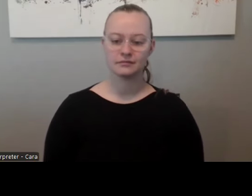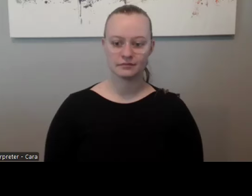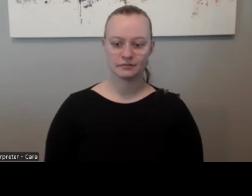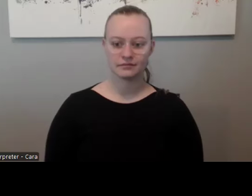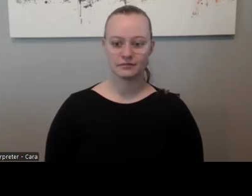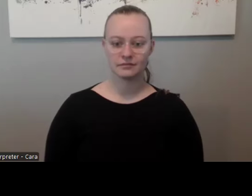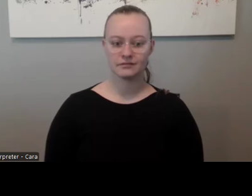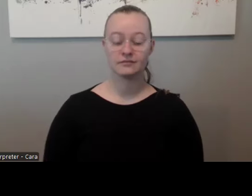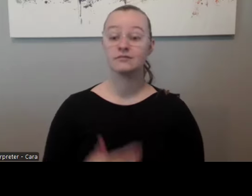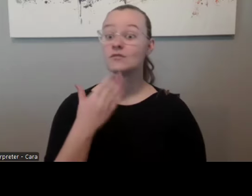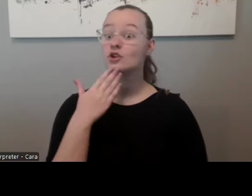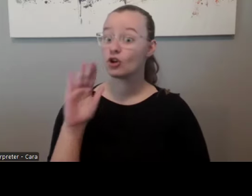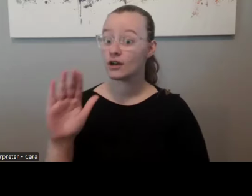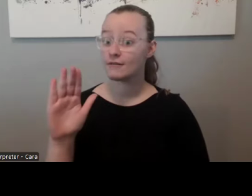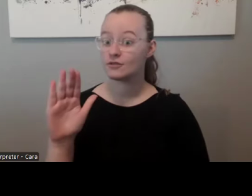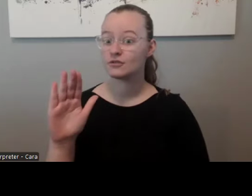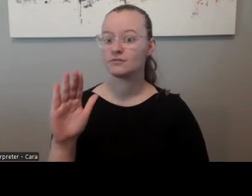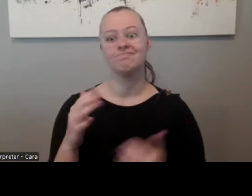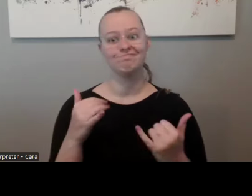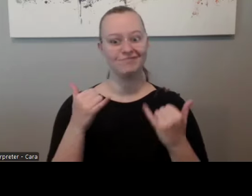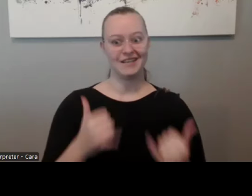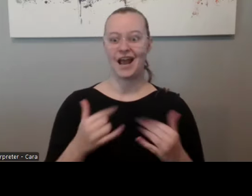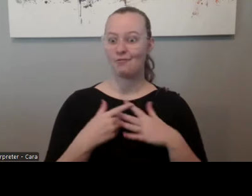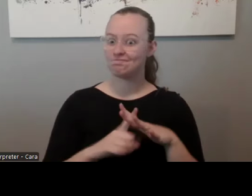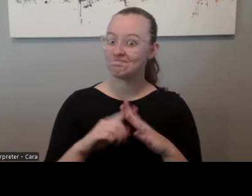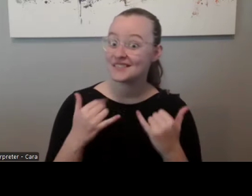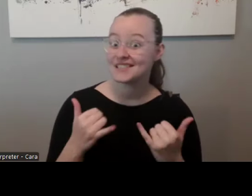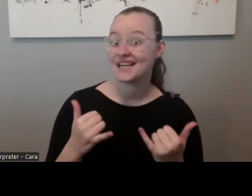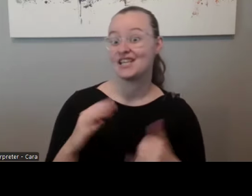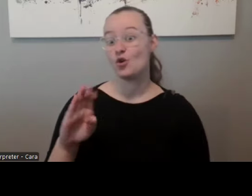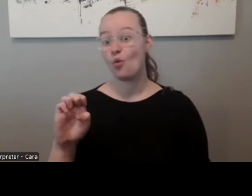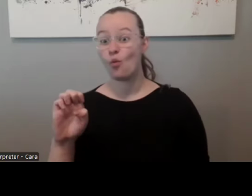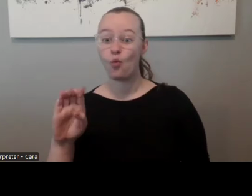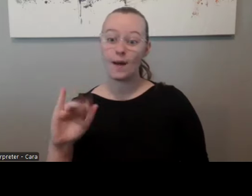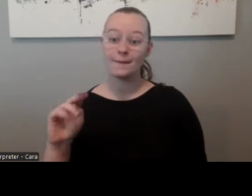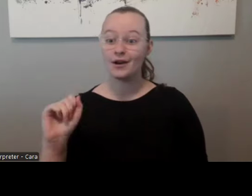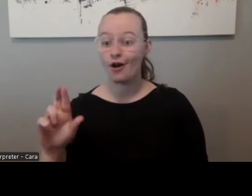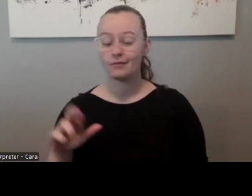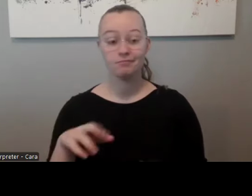Good afternoon. We will now begin today's webinar. Today's webinar is entitled Call to Action